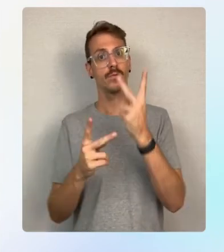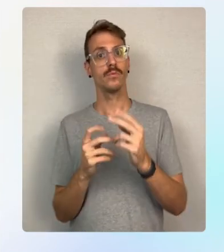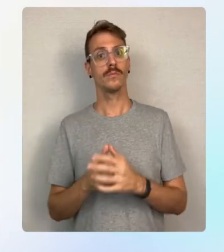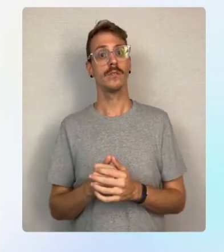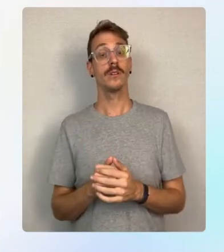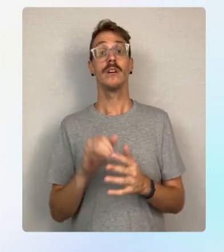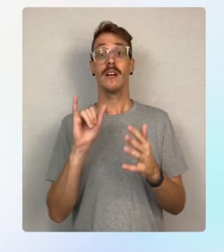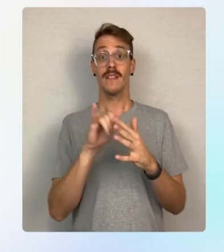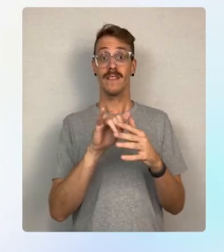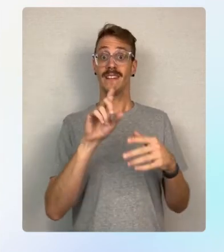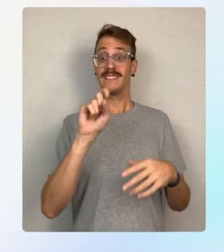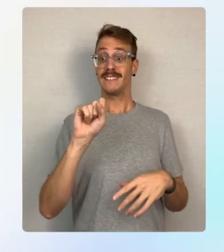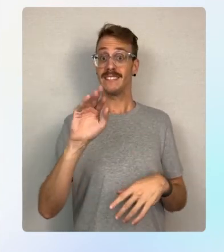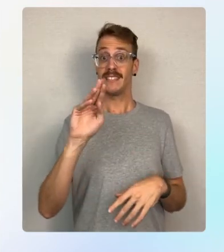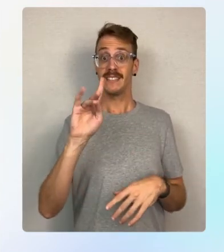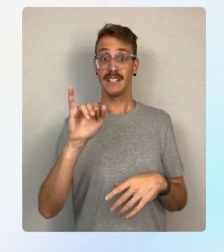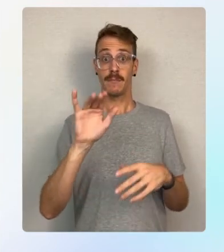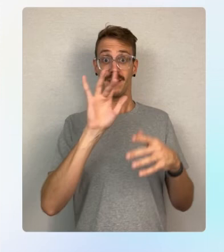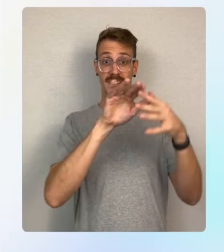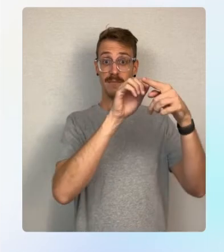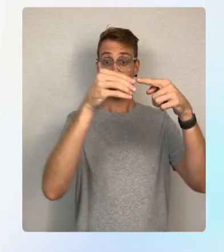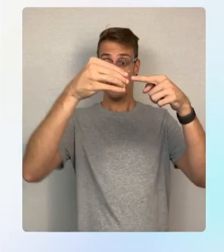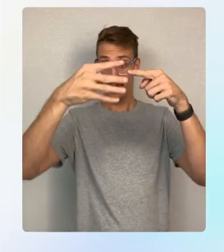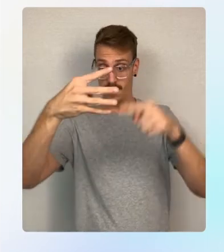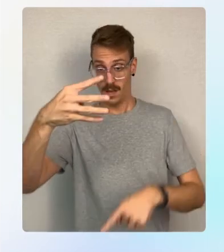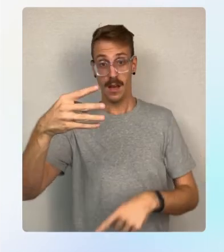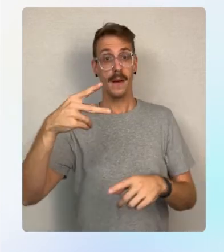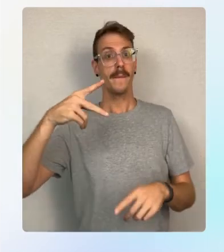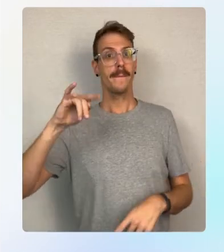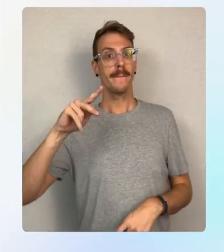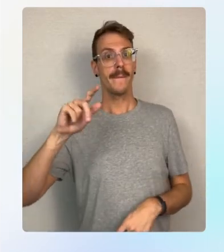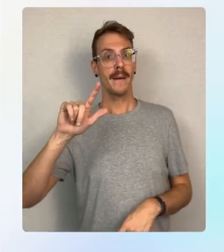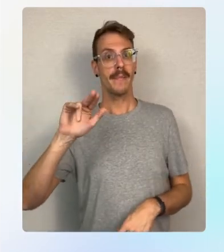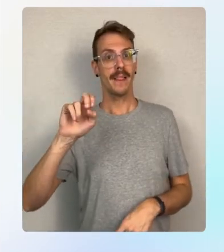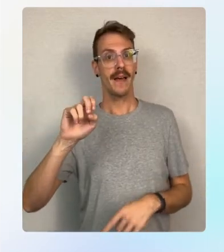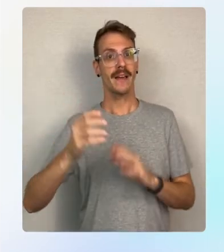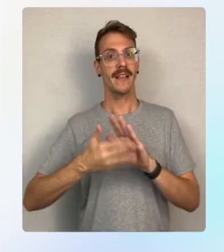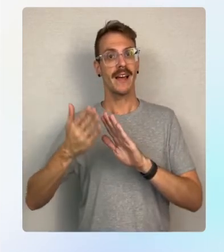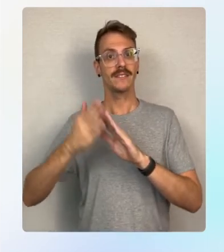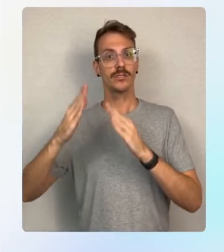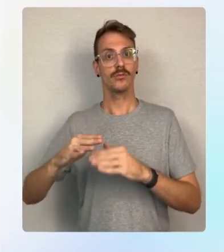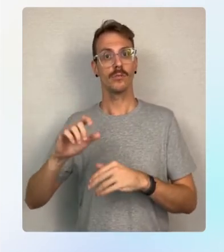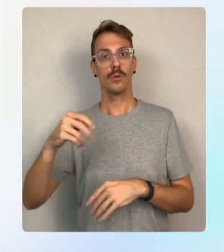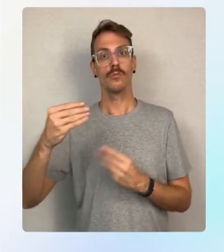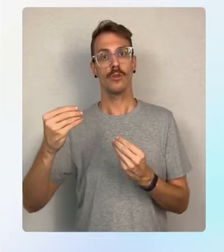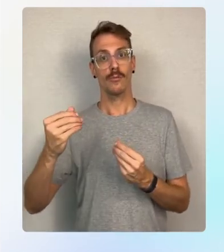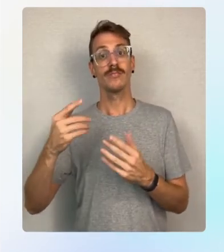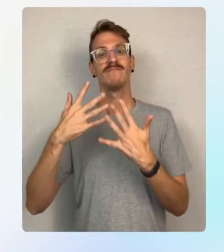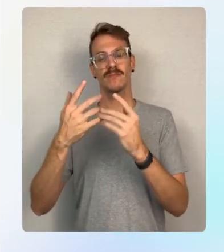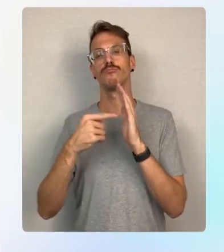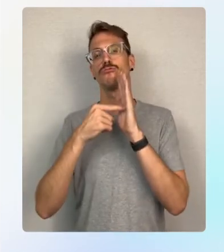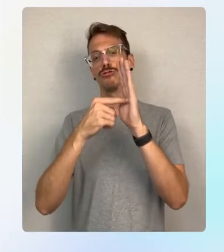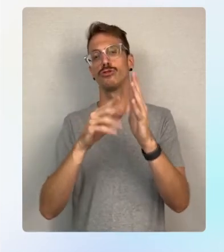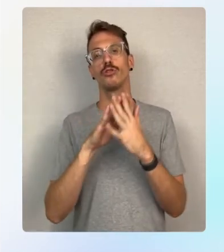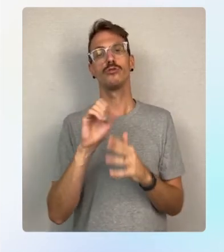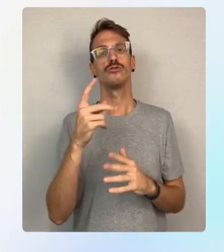In the disassembly type dropdown list, select pipeline_executable_properties. We will then be shown shader stats